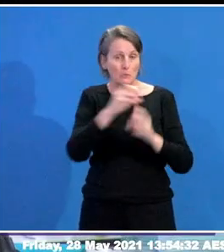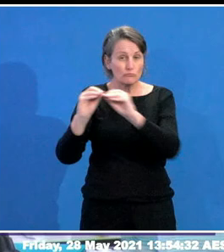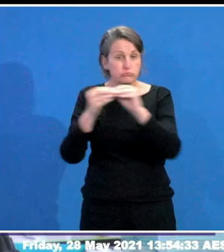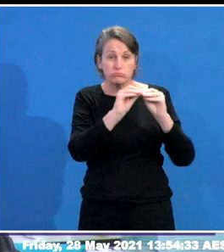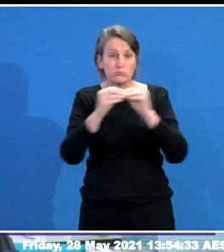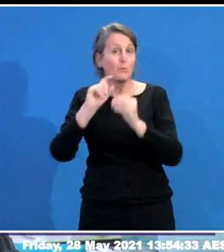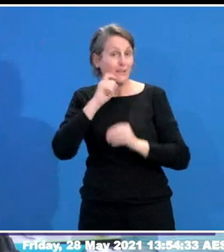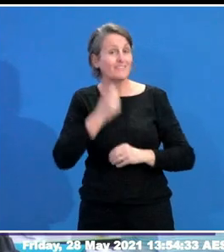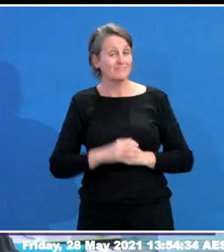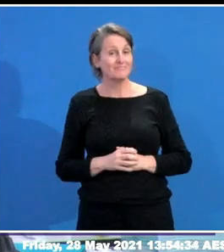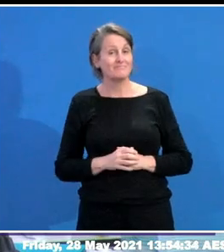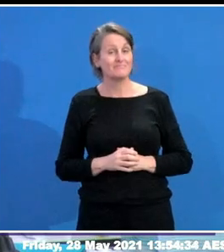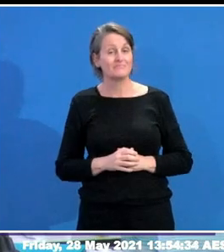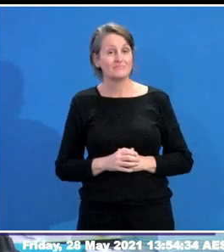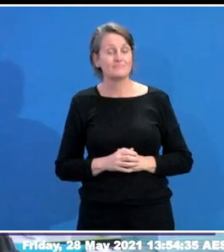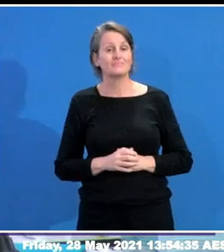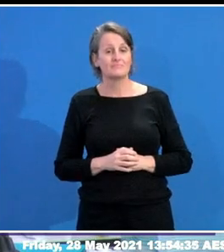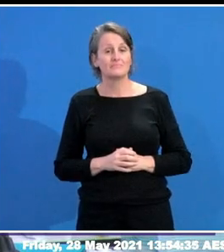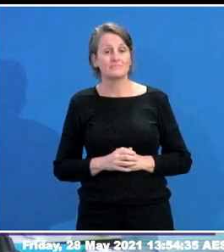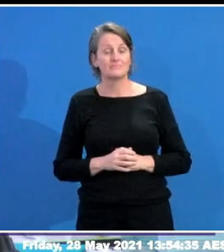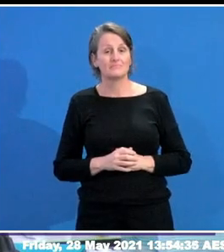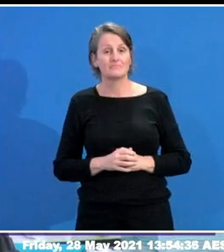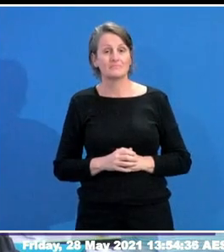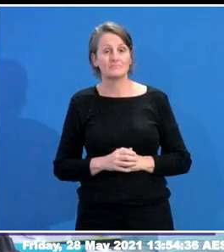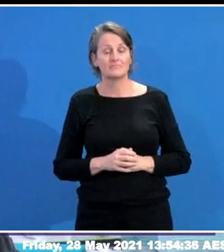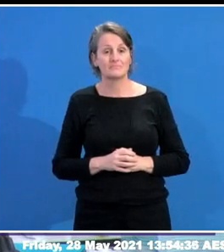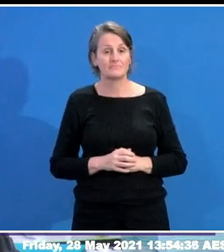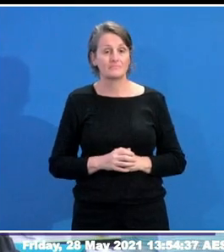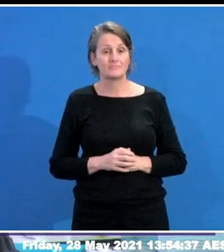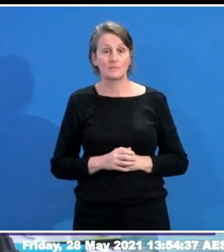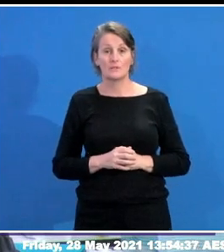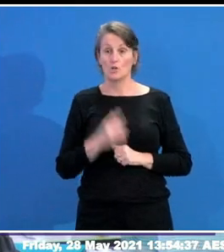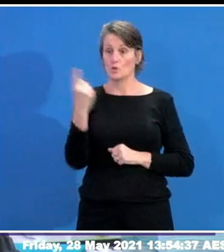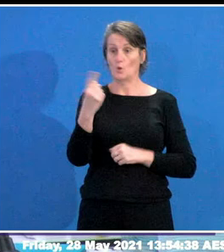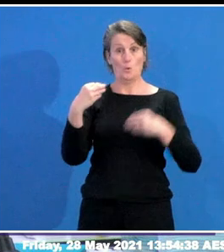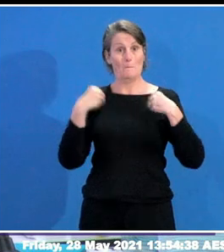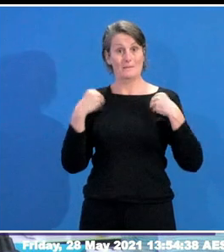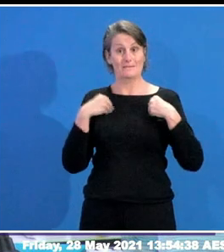The remuneration or income that the developer, if I can use that term,